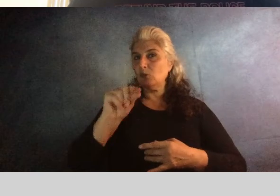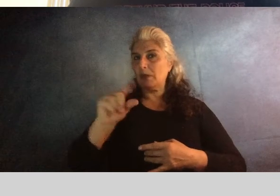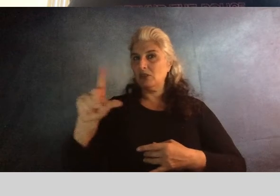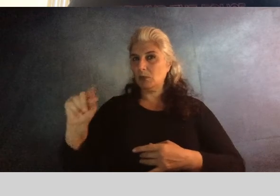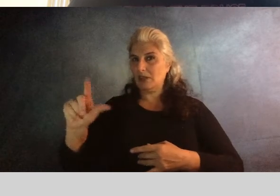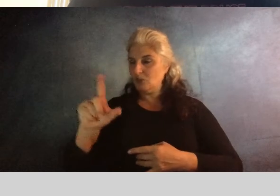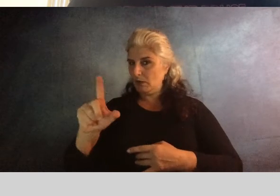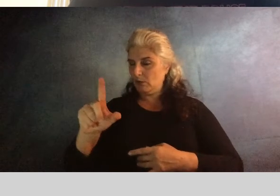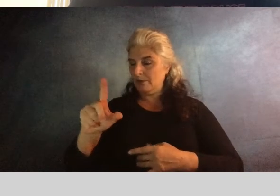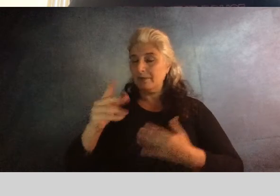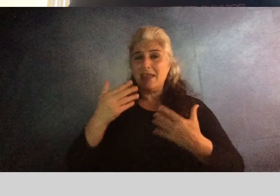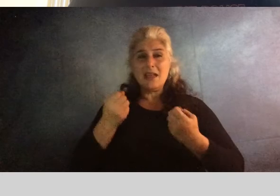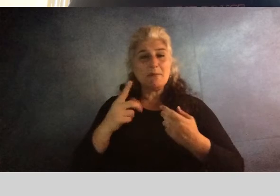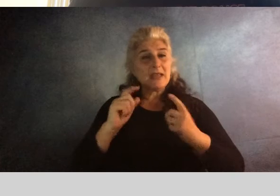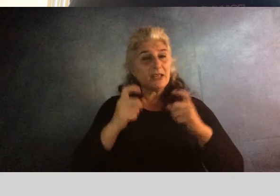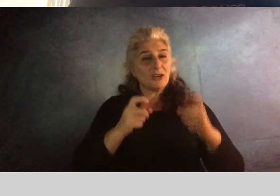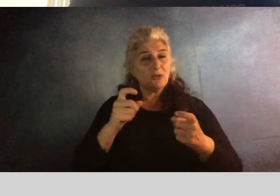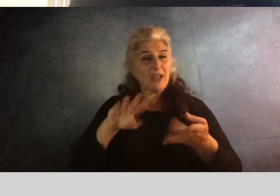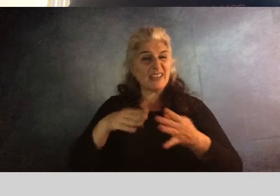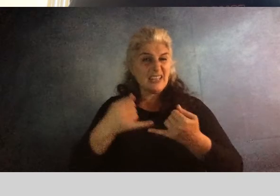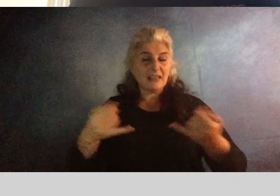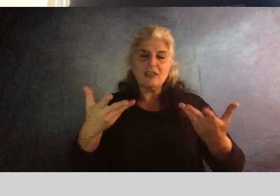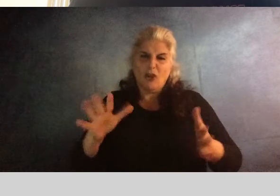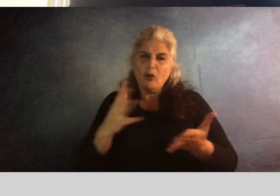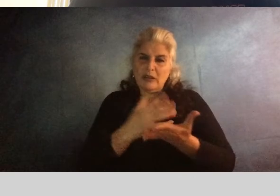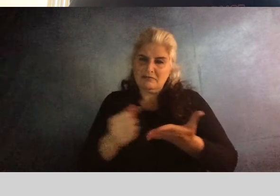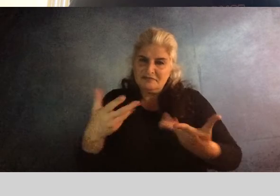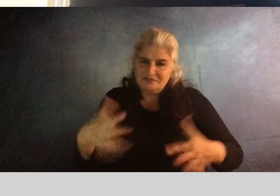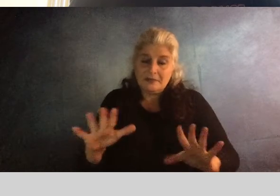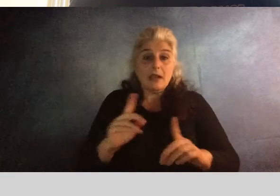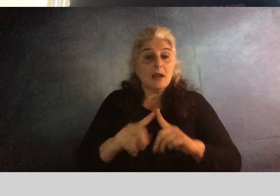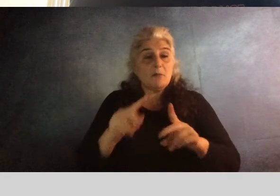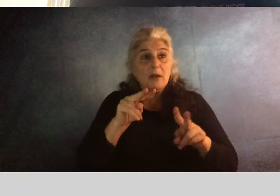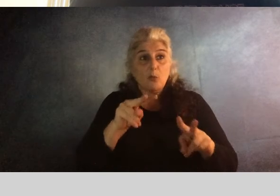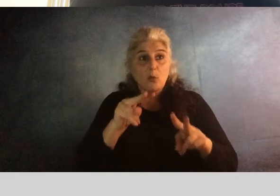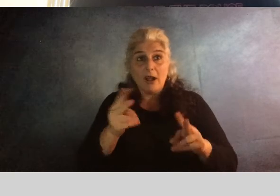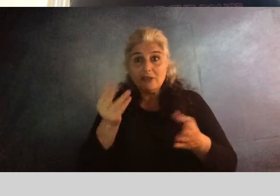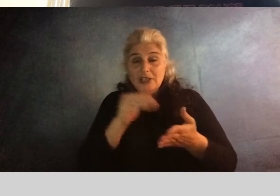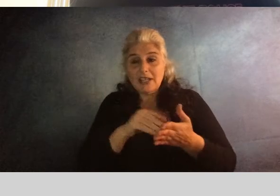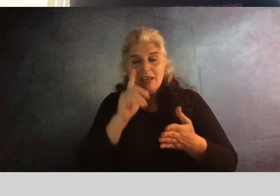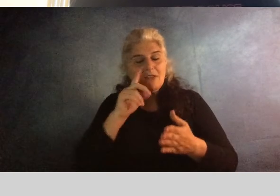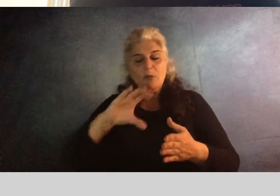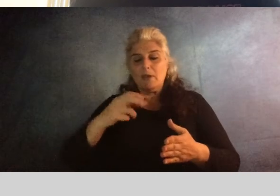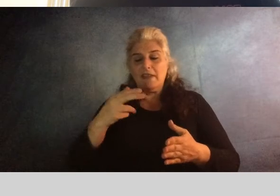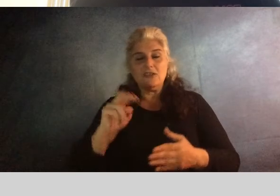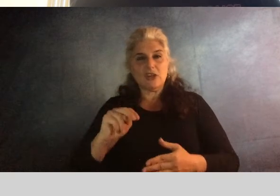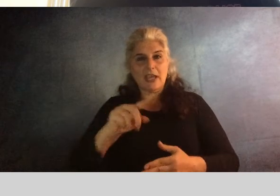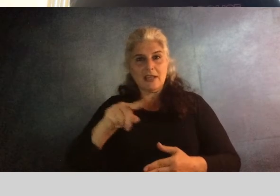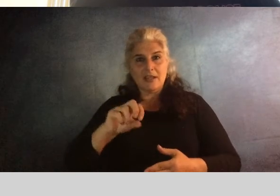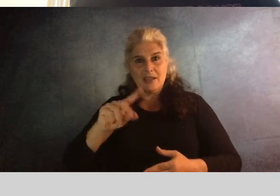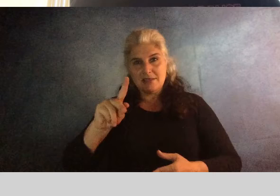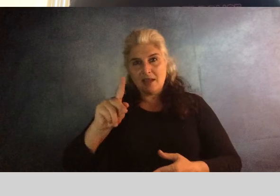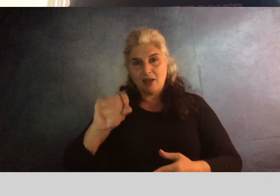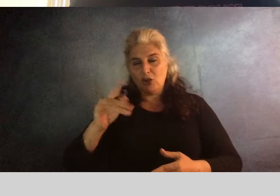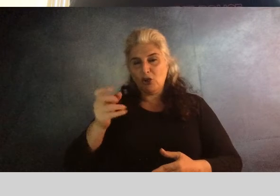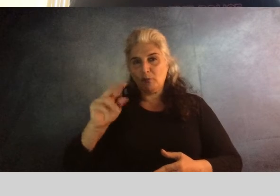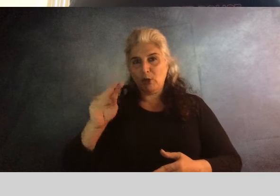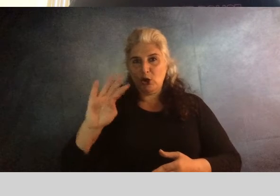A lot of grant deadlines have already passed for 2020 but keep an eye on the Chan Zuckerberg Initiative, Grant for the Web, NLNet,